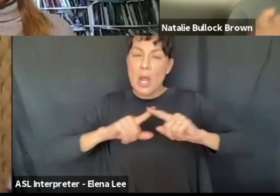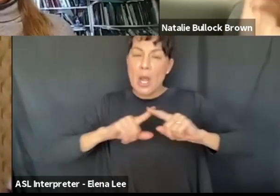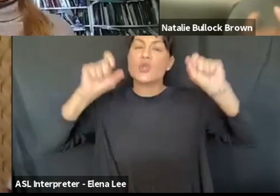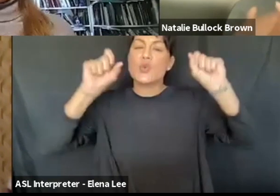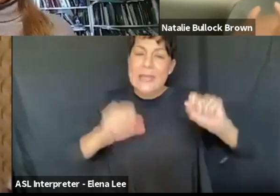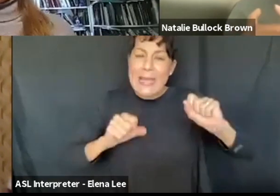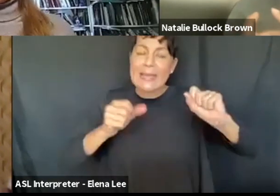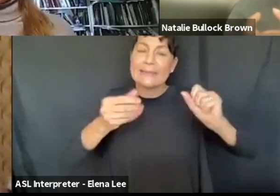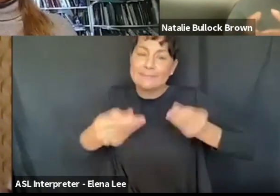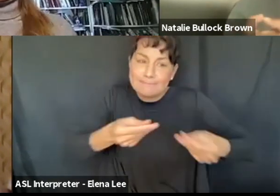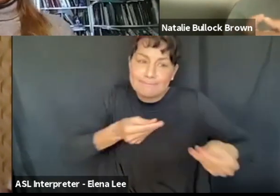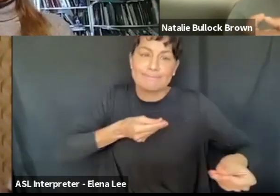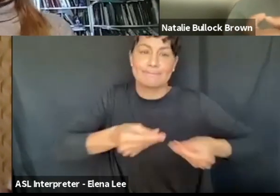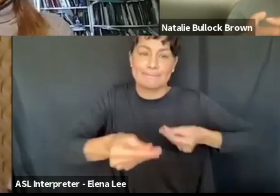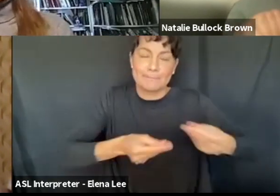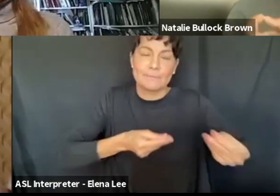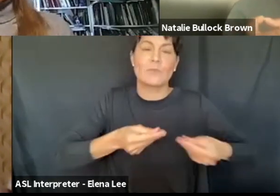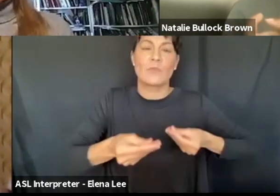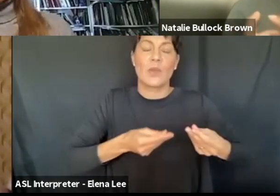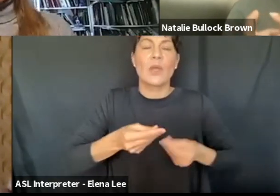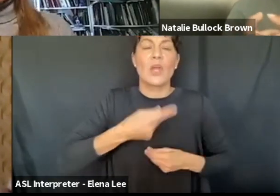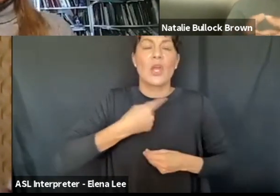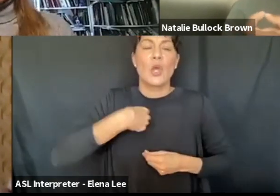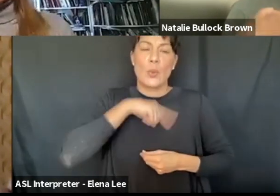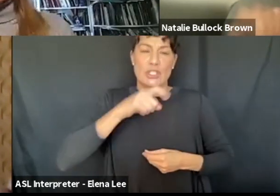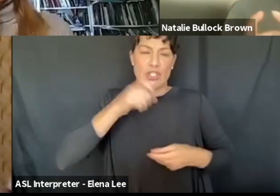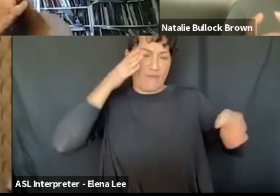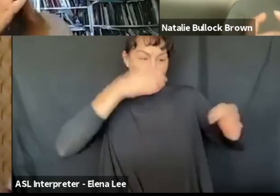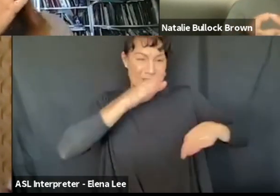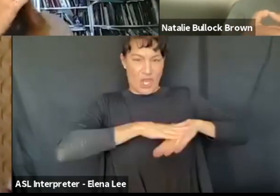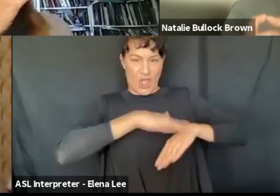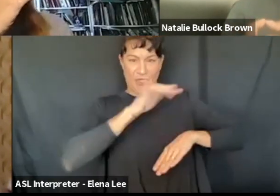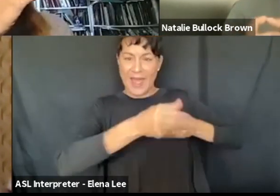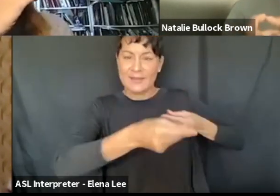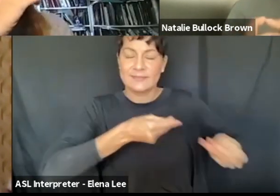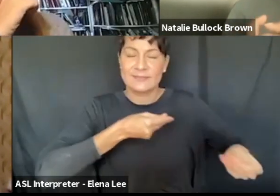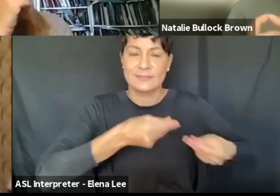And that that is what we should be focused on. And I think that the harm comes